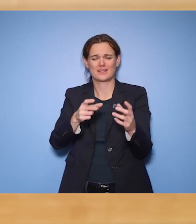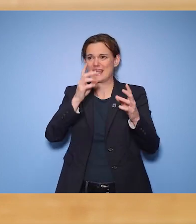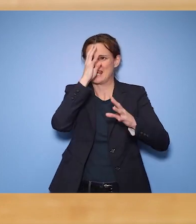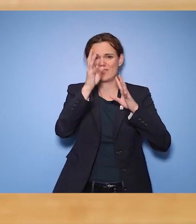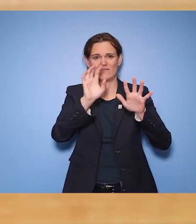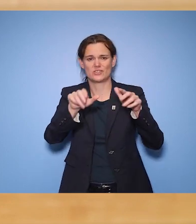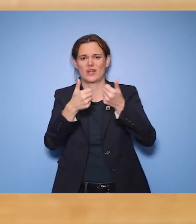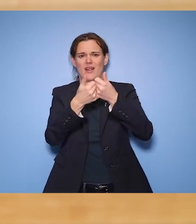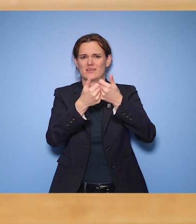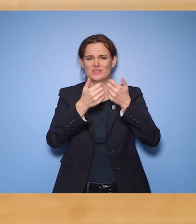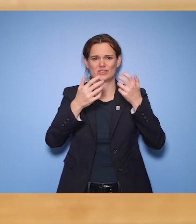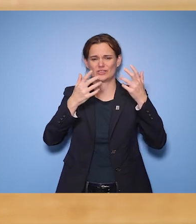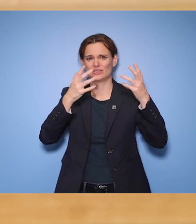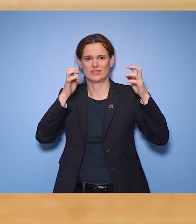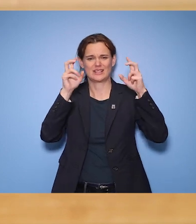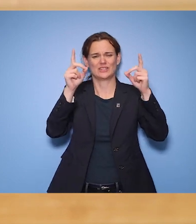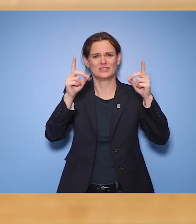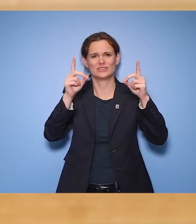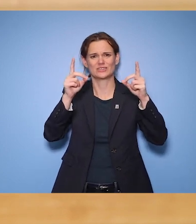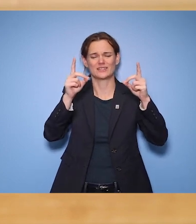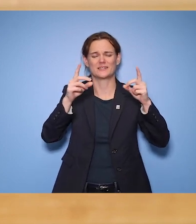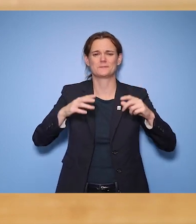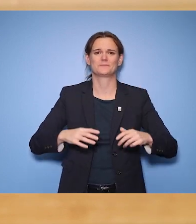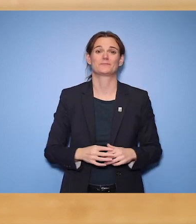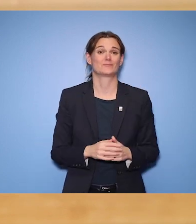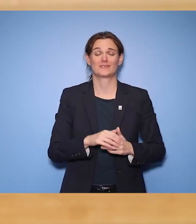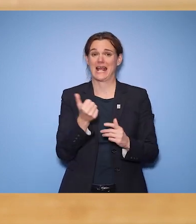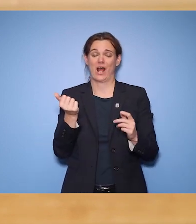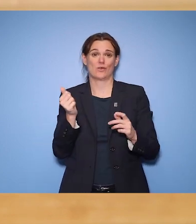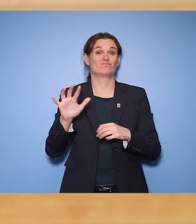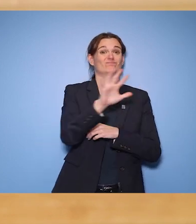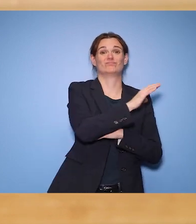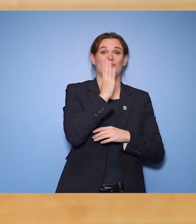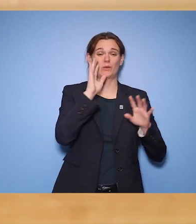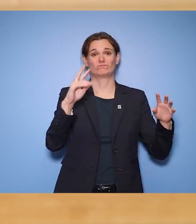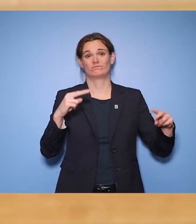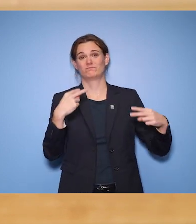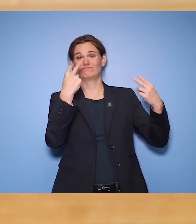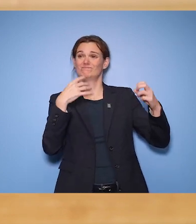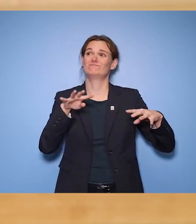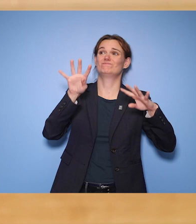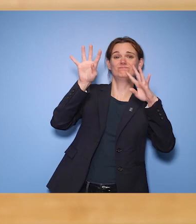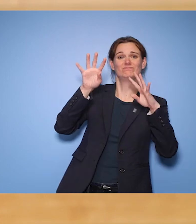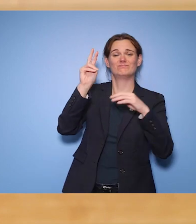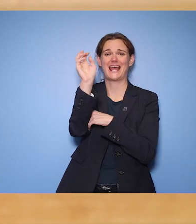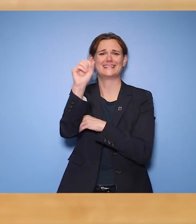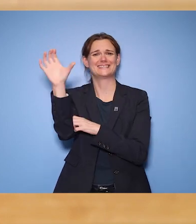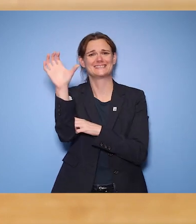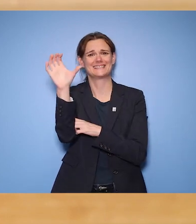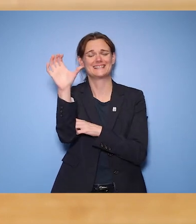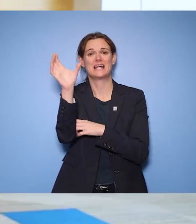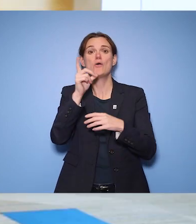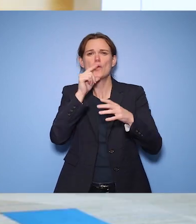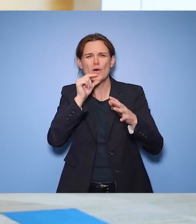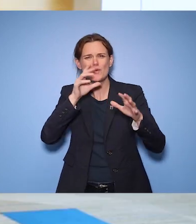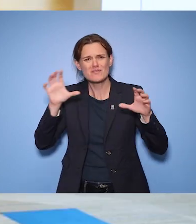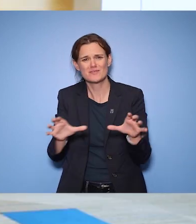get in Nova Scotia and beyond. And NSCC's engine will be continued to be powered by you. Thank